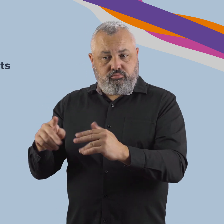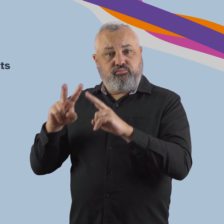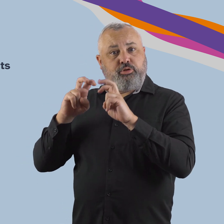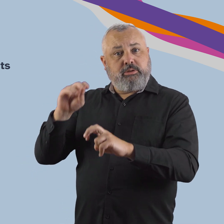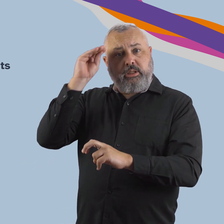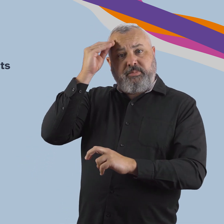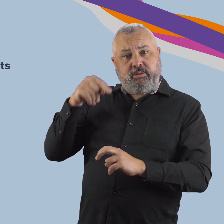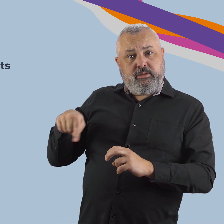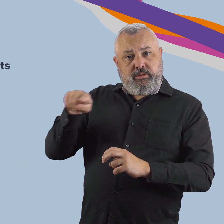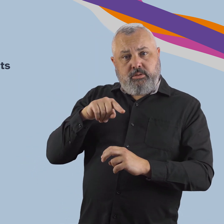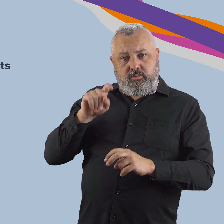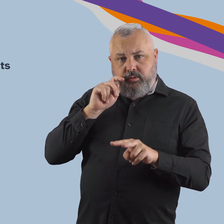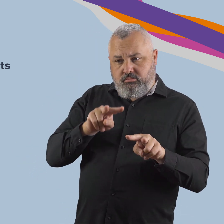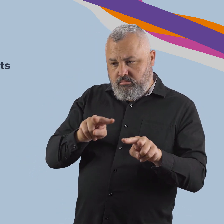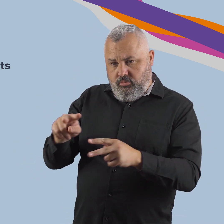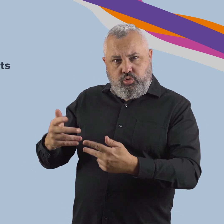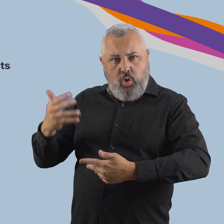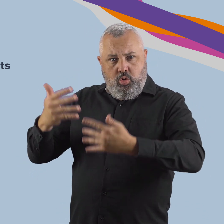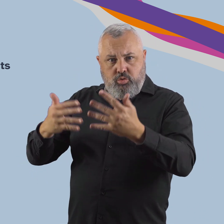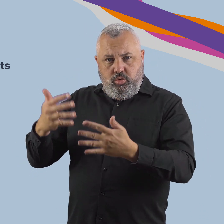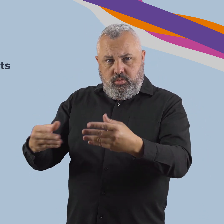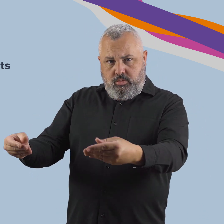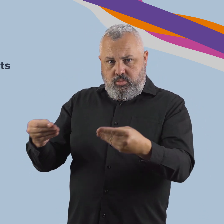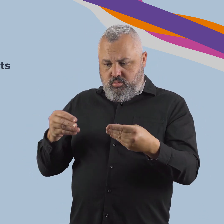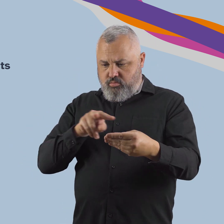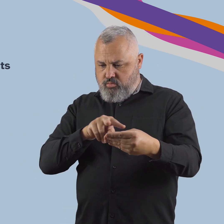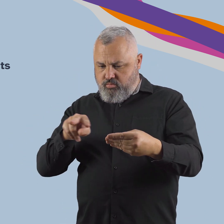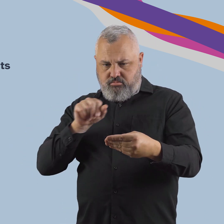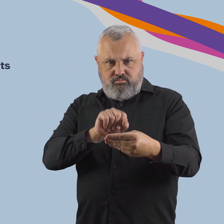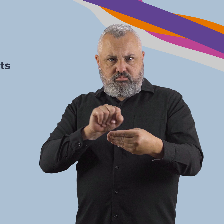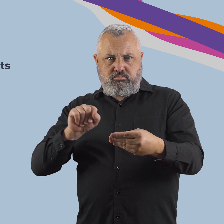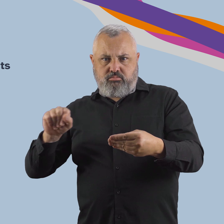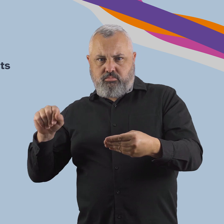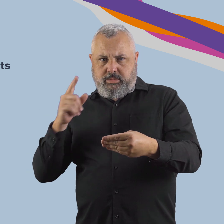The Research Committee will then consider the highest-scoring projects and rank those which,